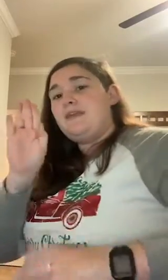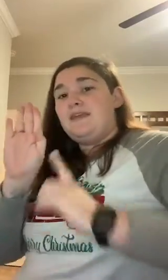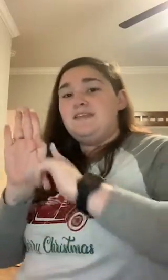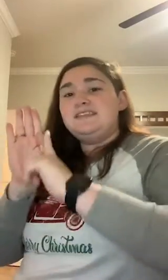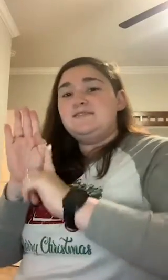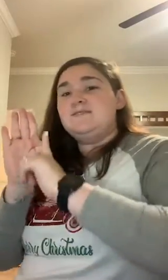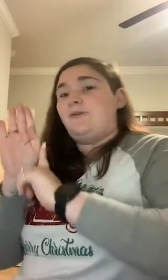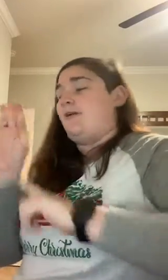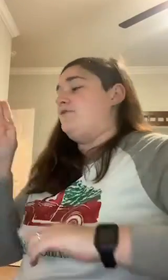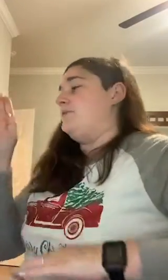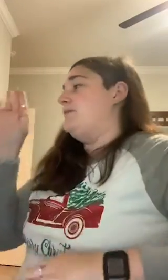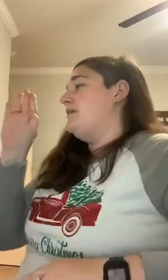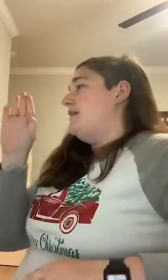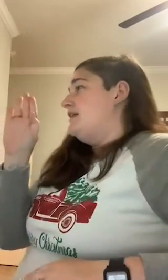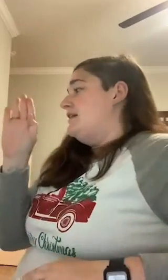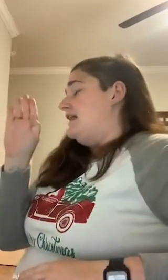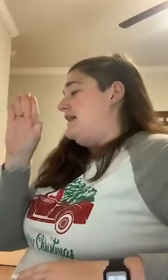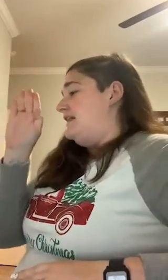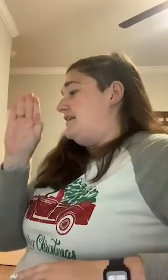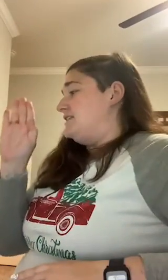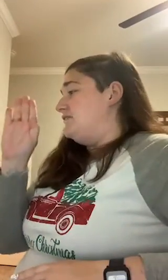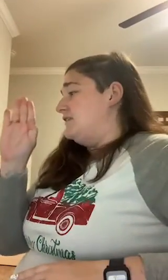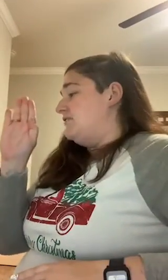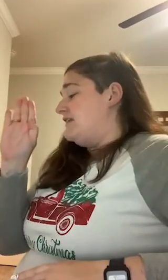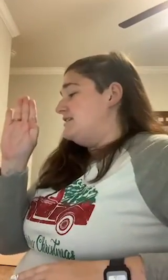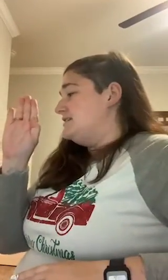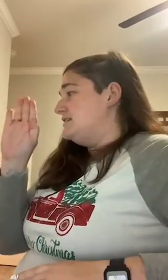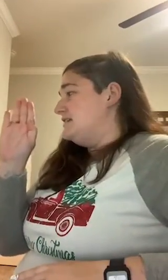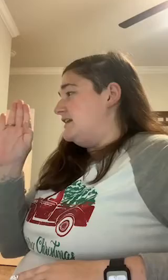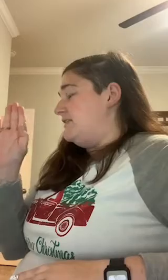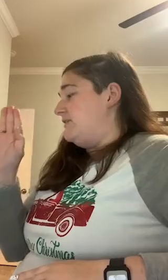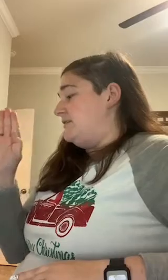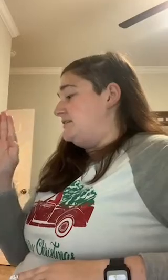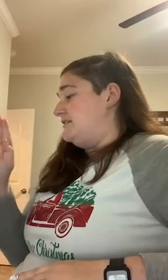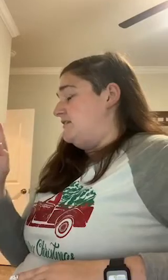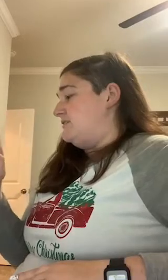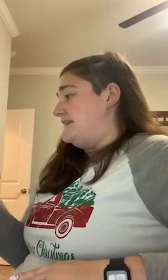this seems to be more comfortable and it's in front of your face and you're going to go down